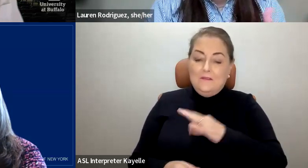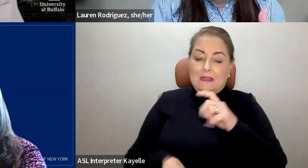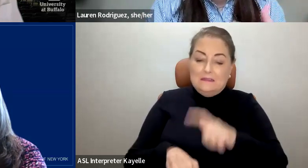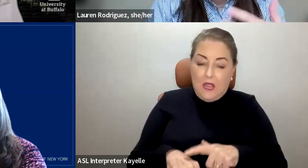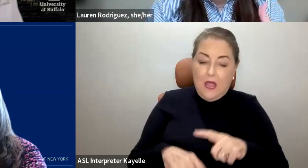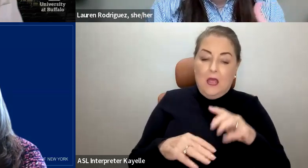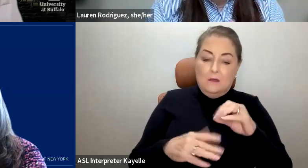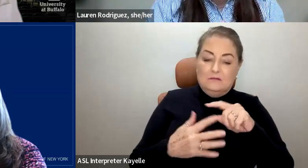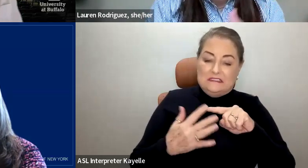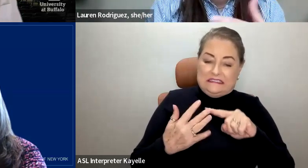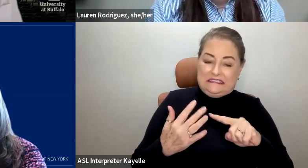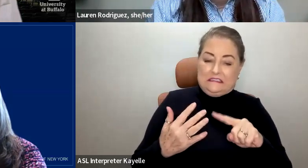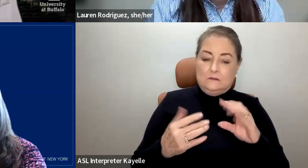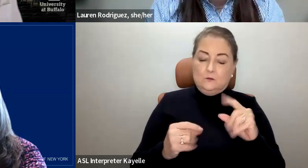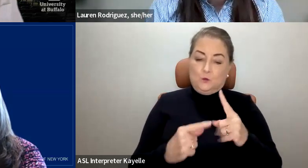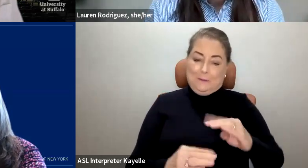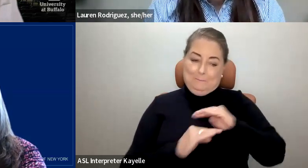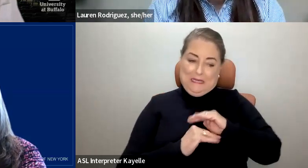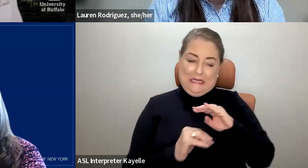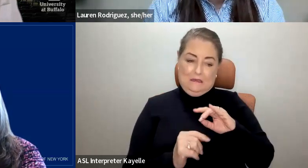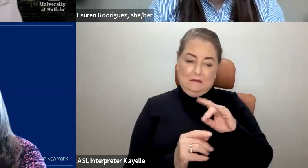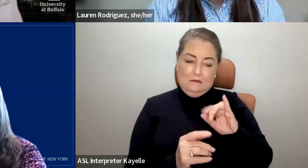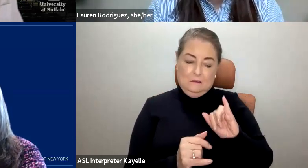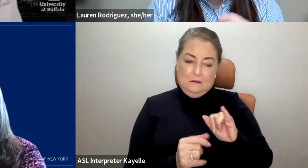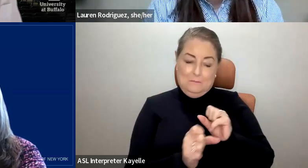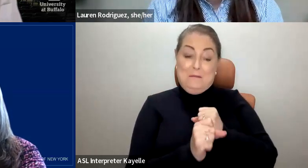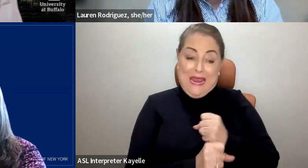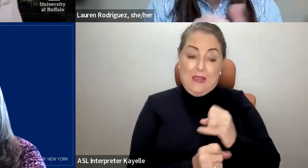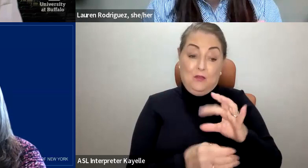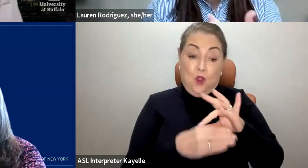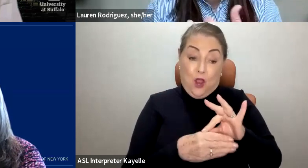to make the content accessible. Once the courses were